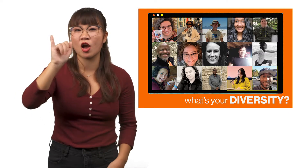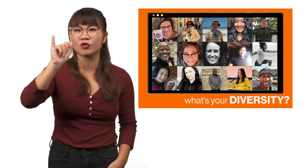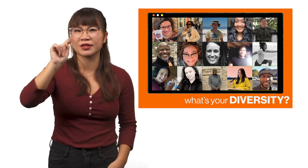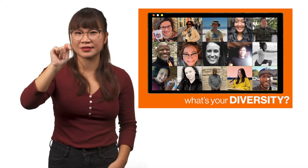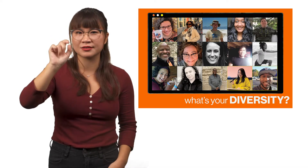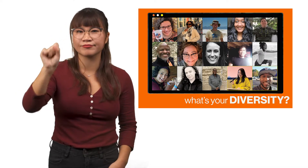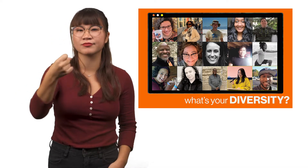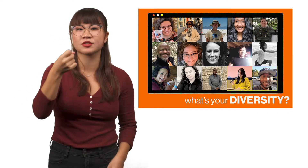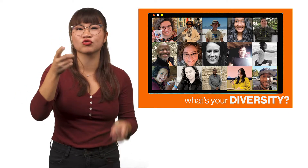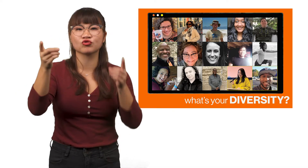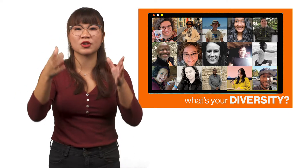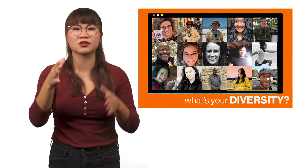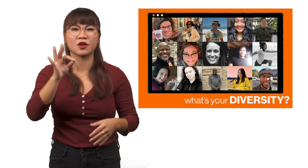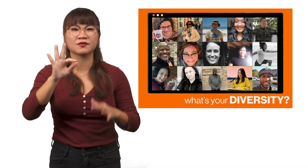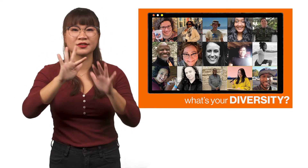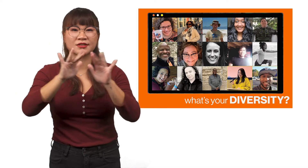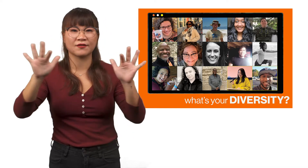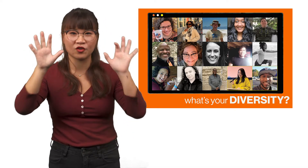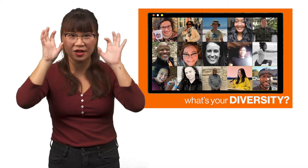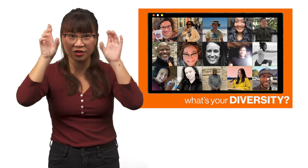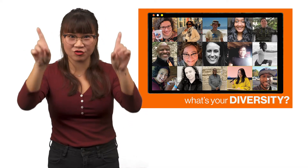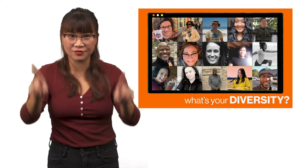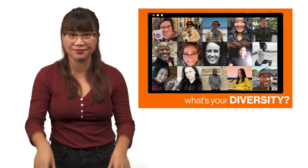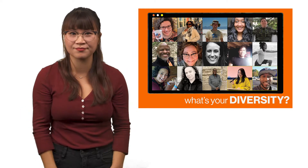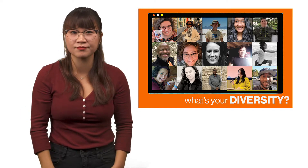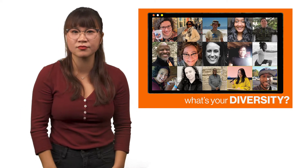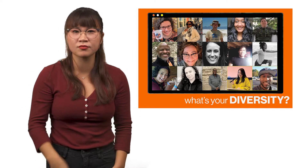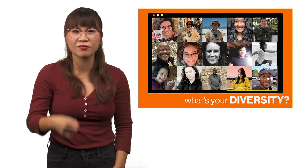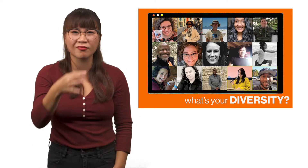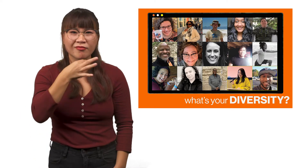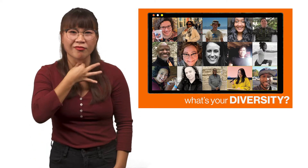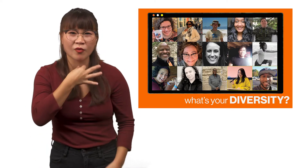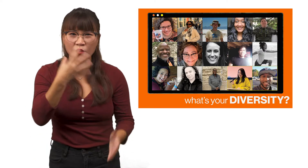RIT’s director of diversity education.